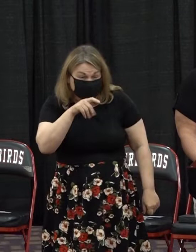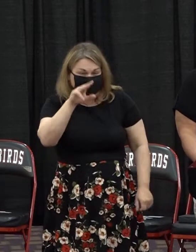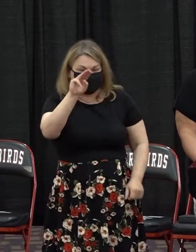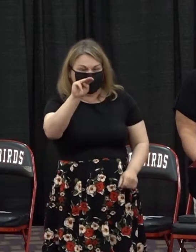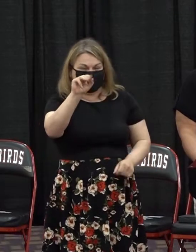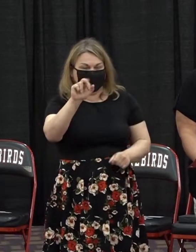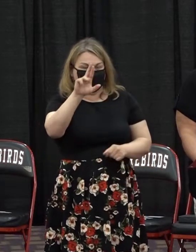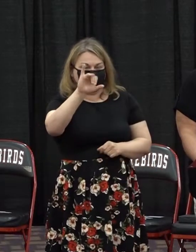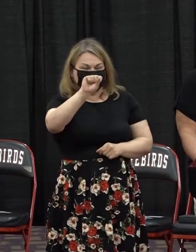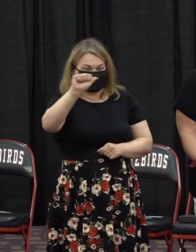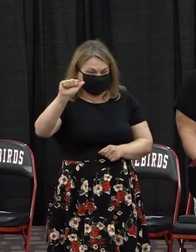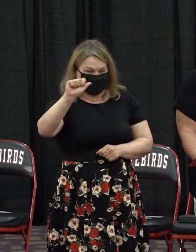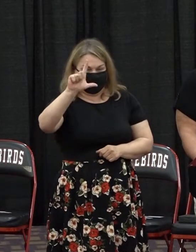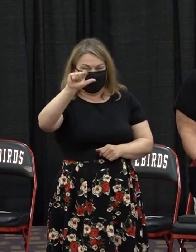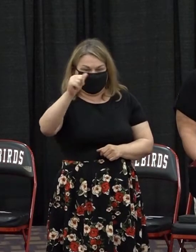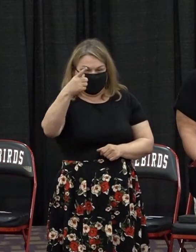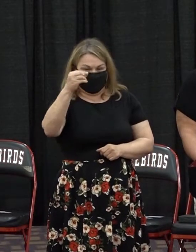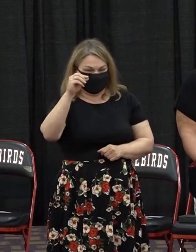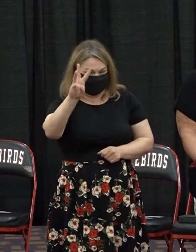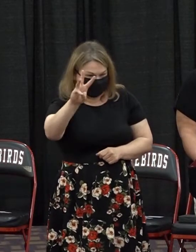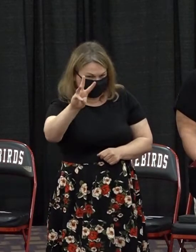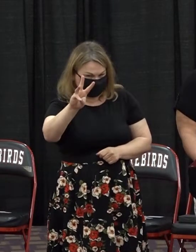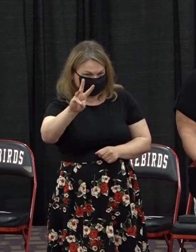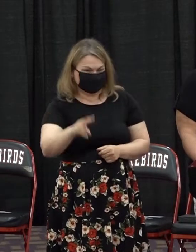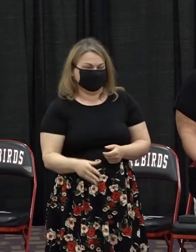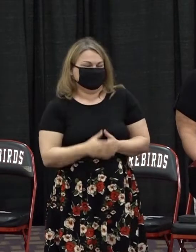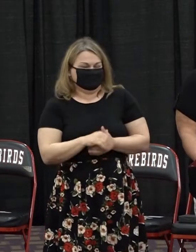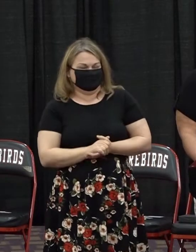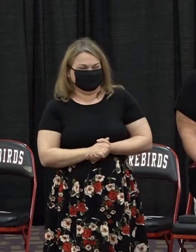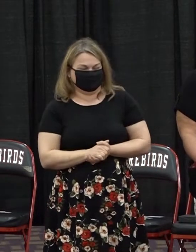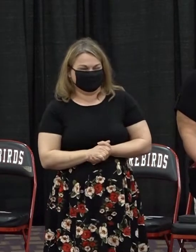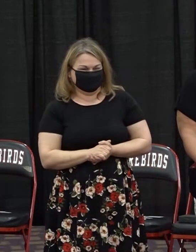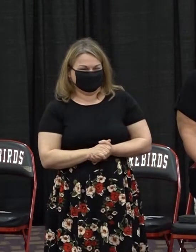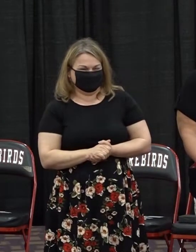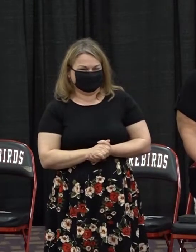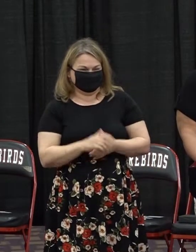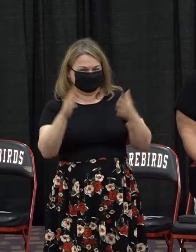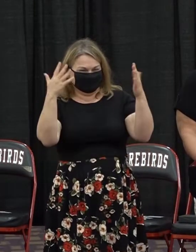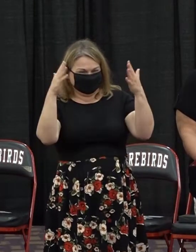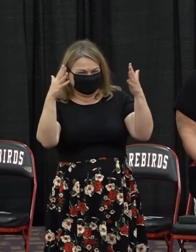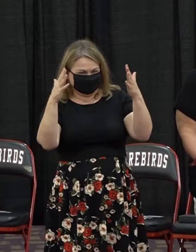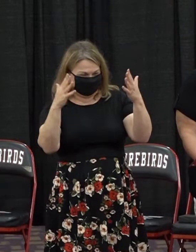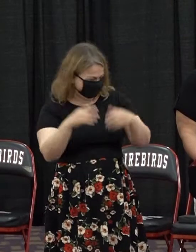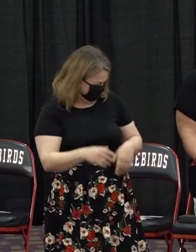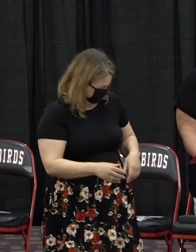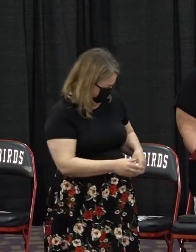Somebody was here every single day! That was Marissa LaGow.